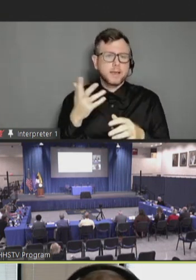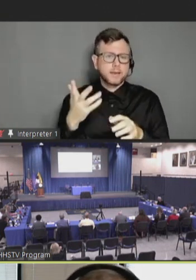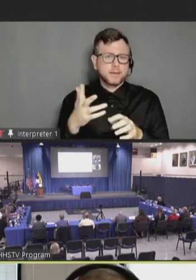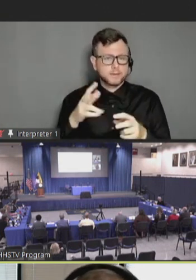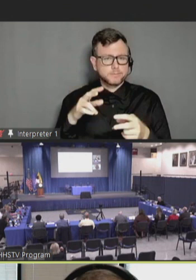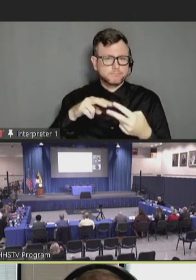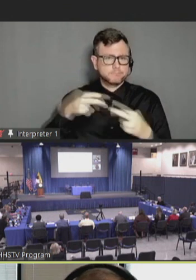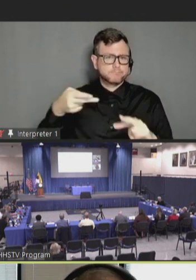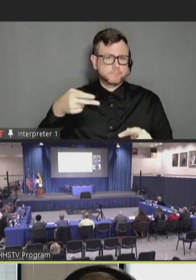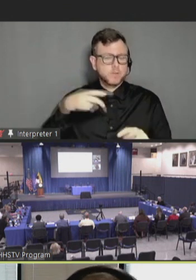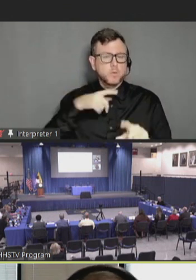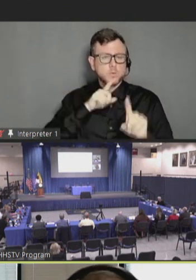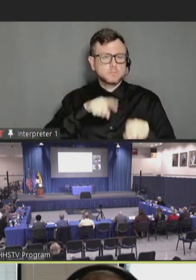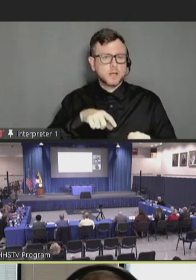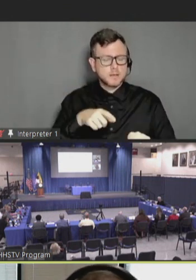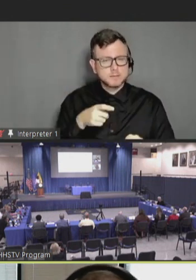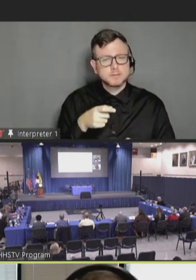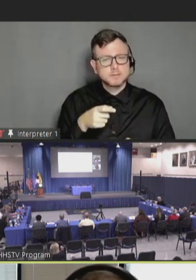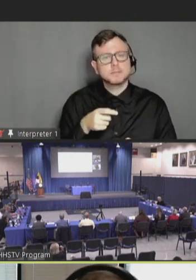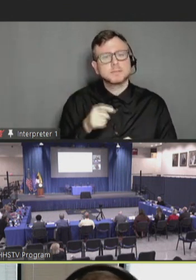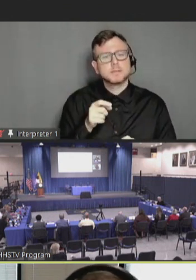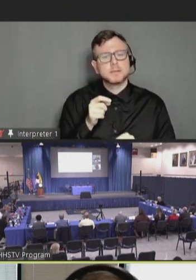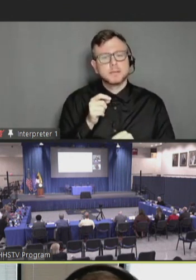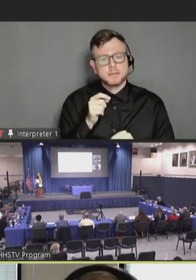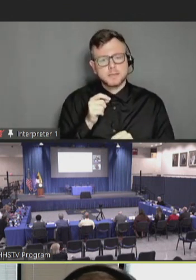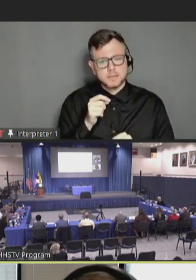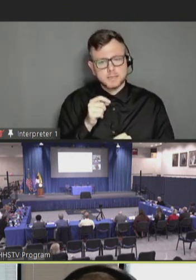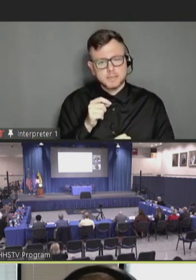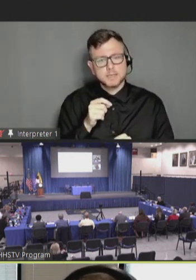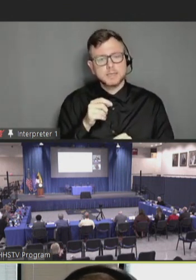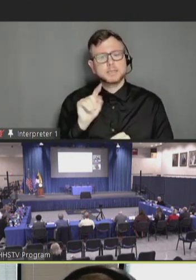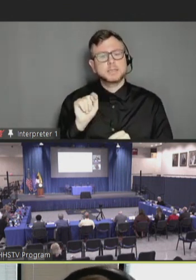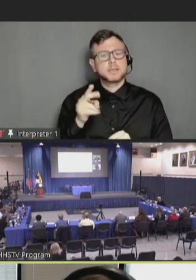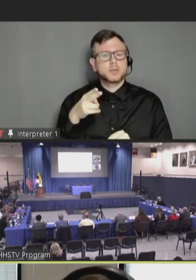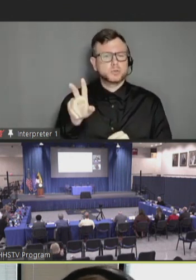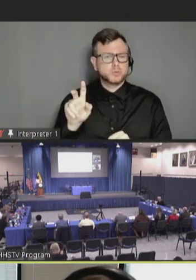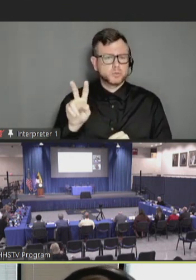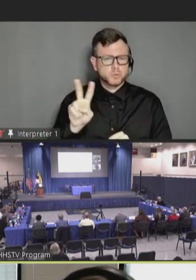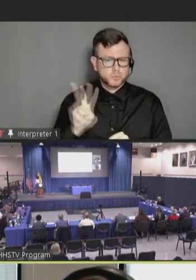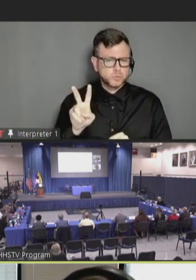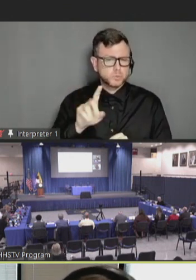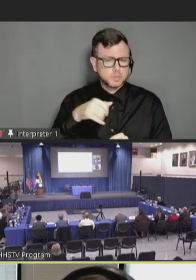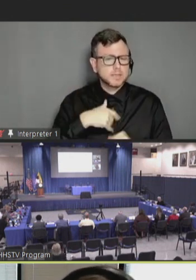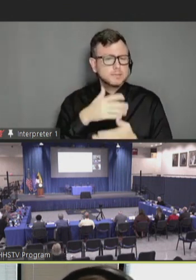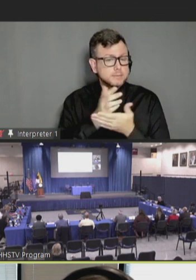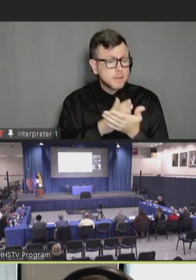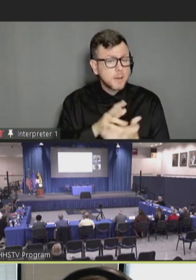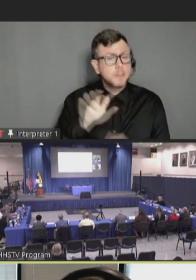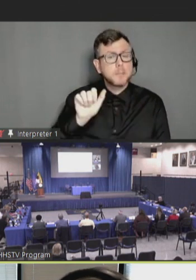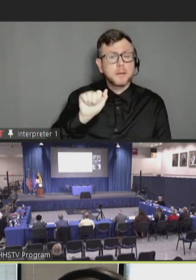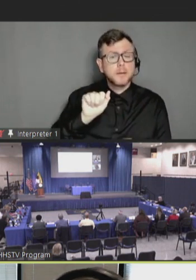And in those studies, it does -- it did appear that some aluminum exposure again, sort of